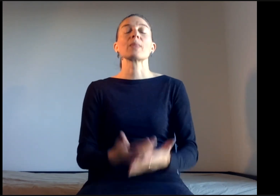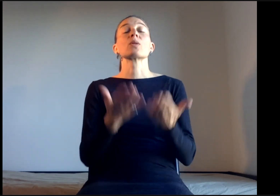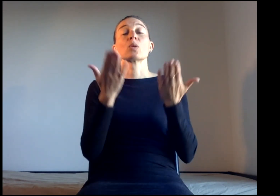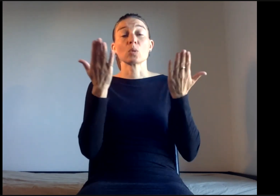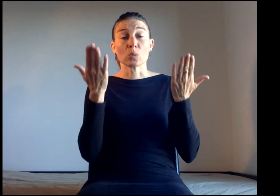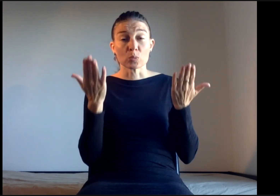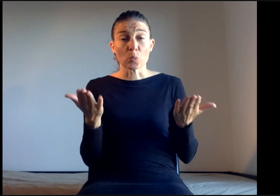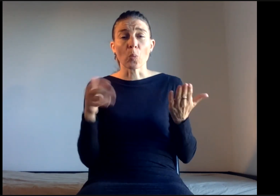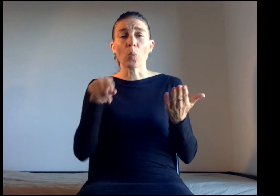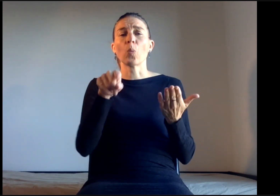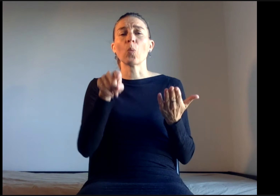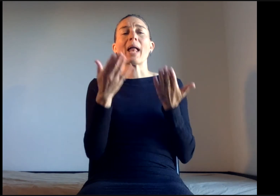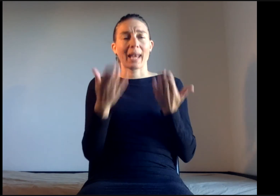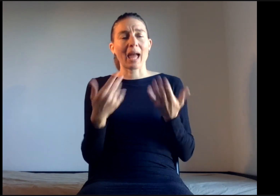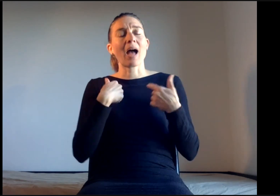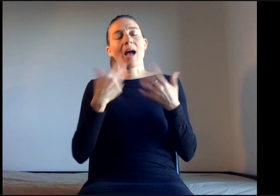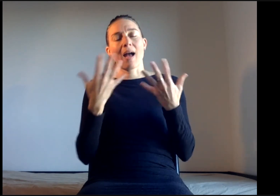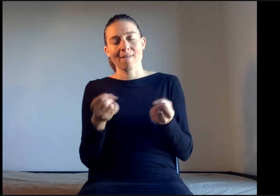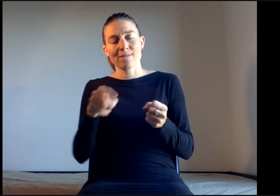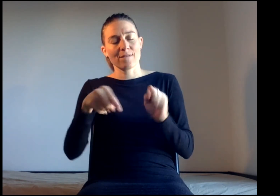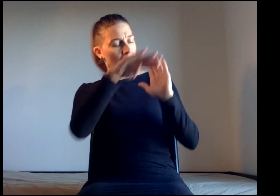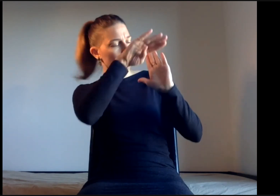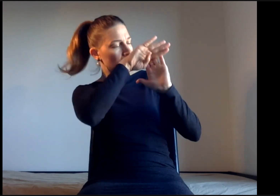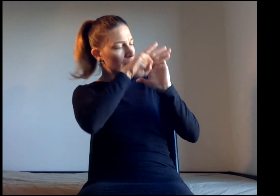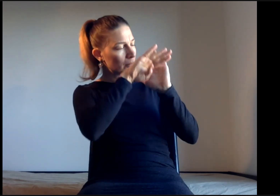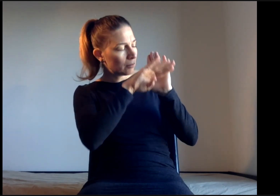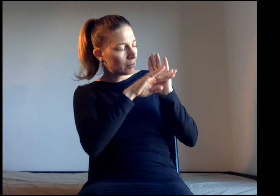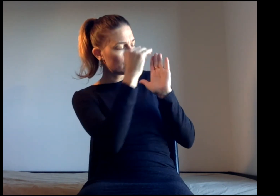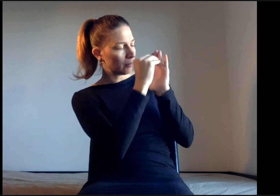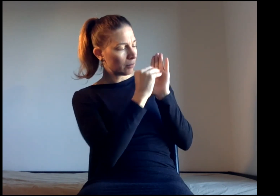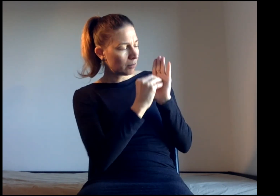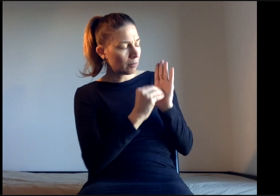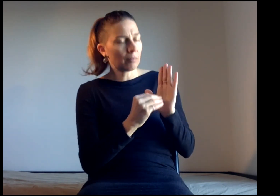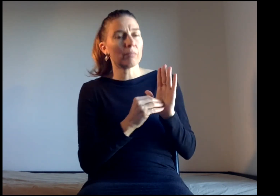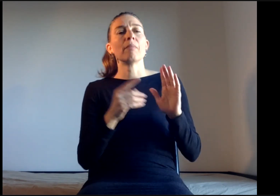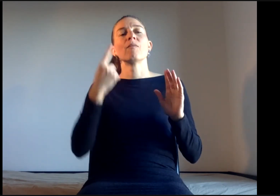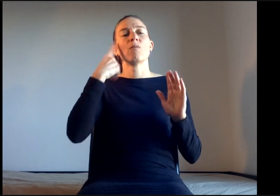so that includes, of course, fighting for the actual protective equipment,